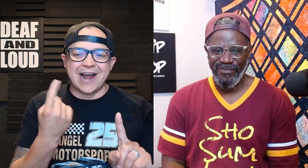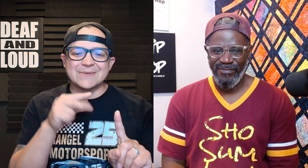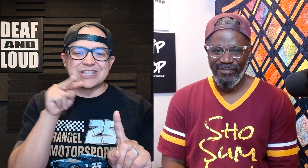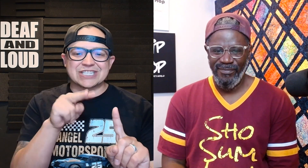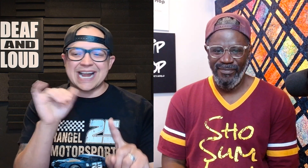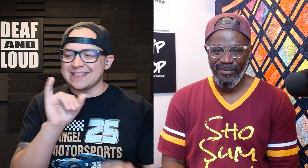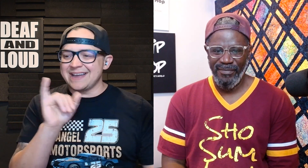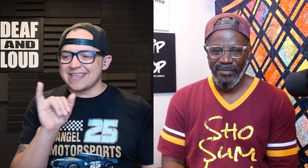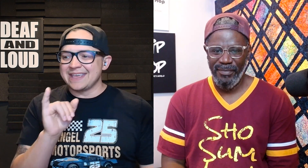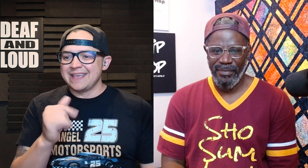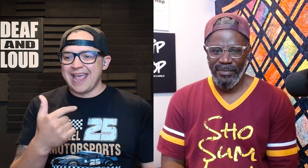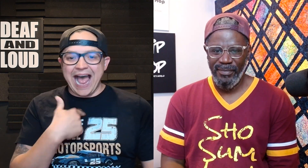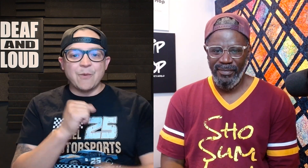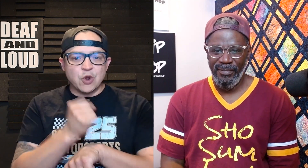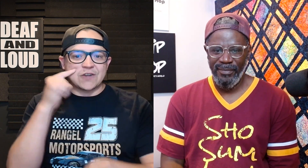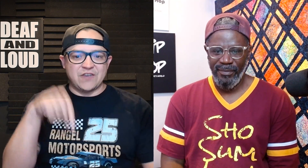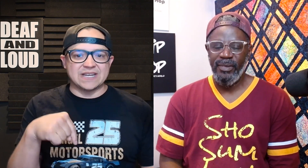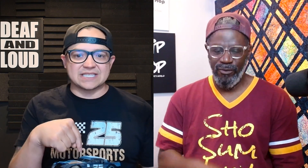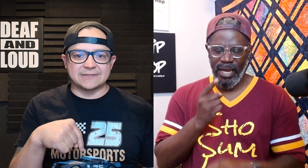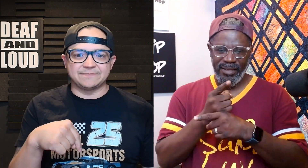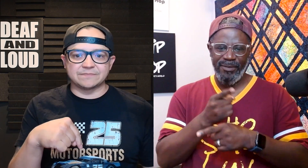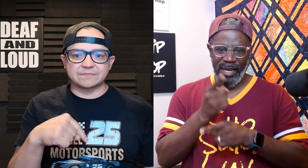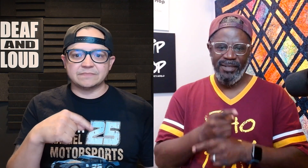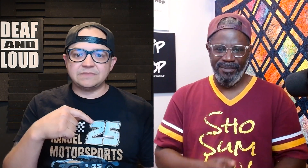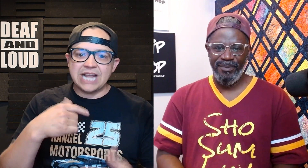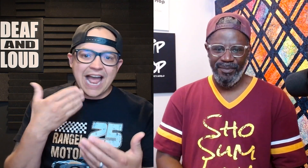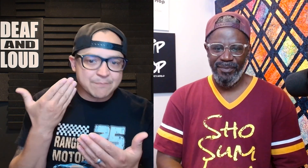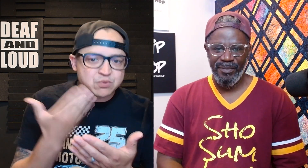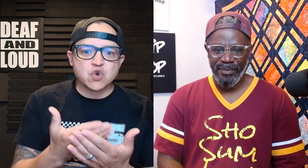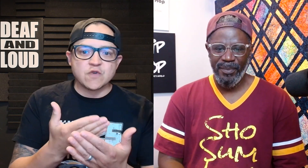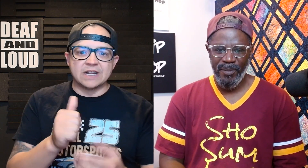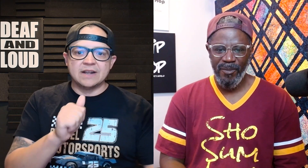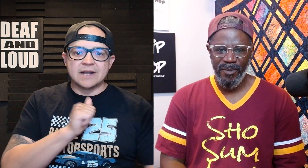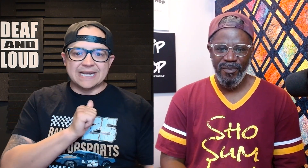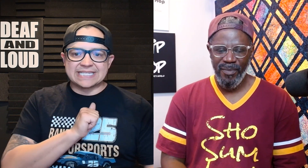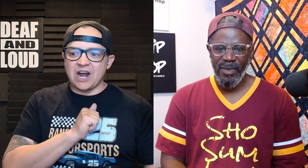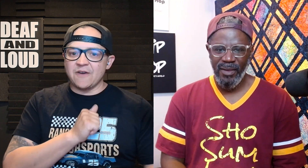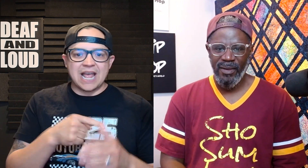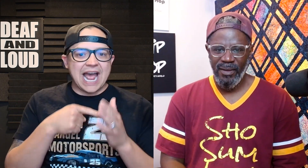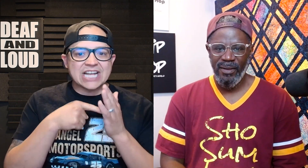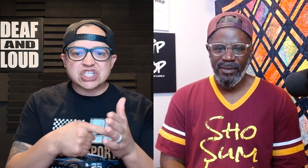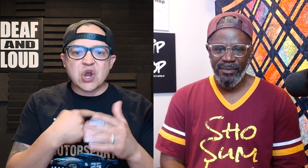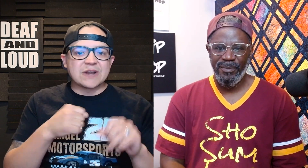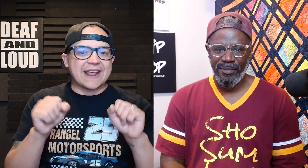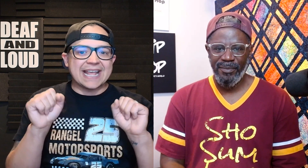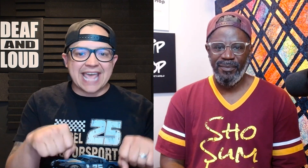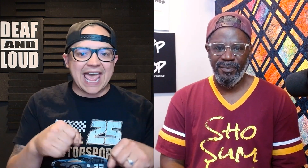I always looked at it like, I worked for this. Right, right. I proved myself. I showed that I can.